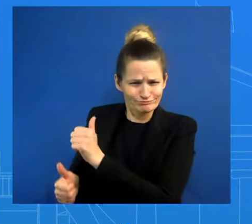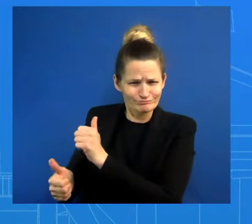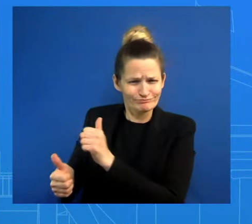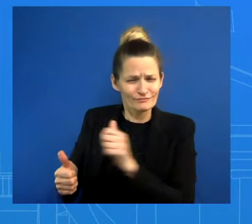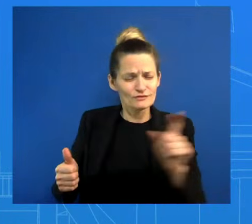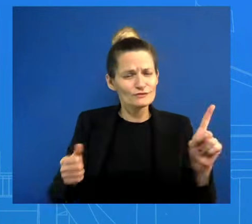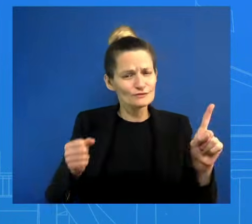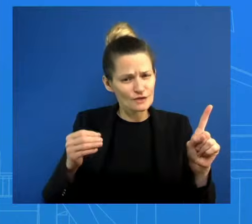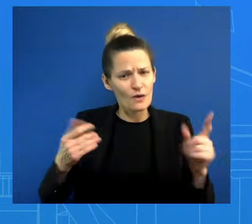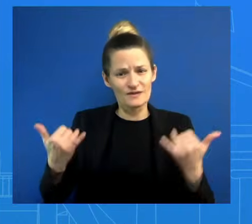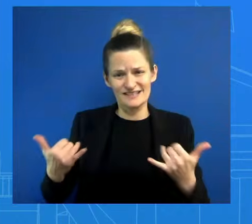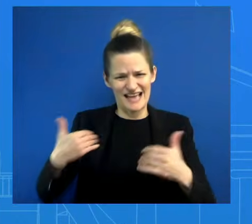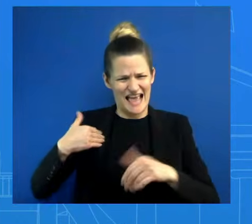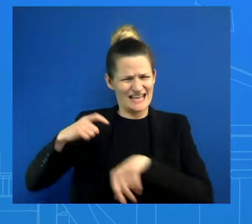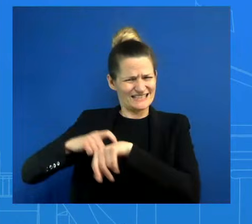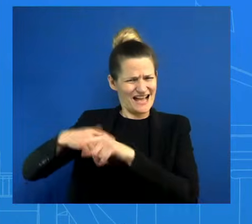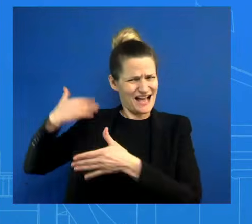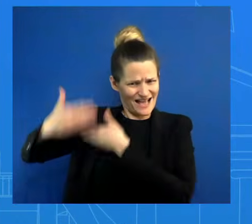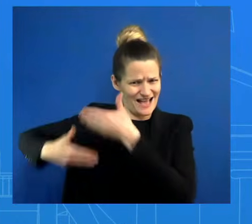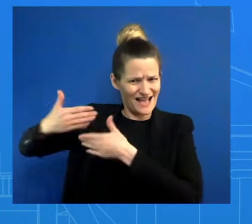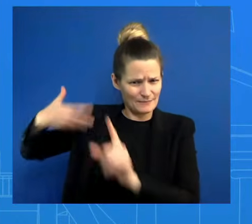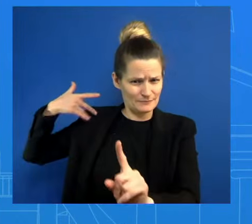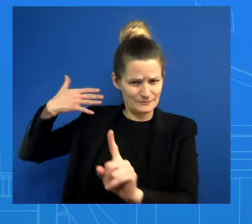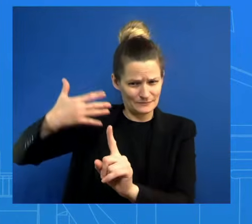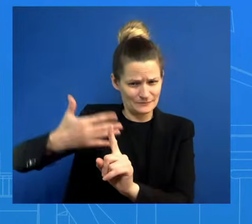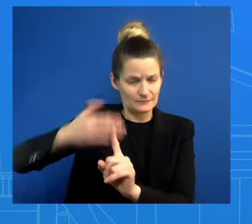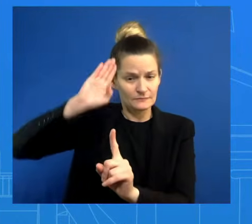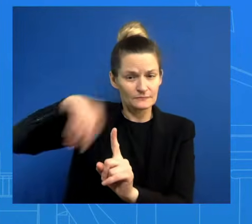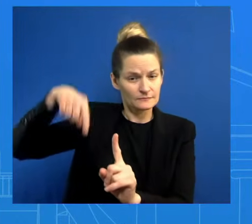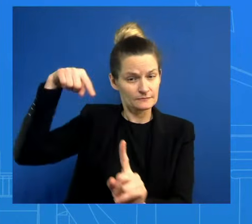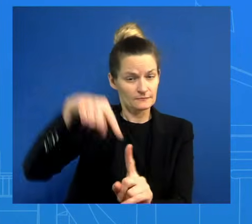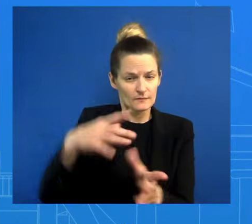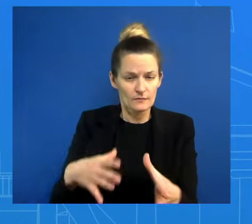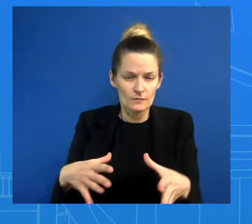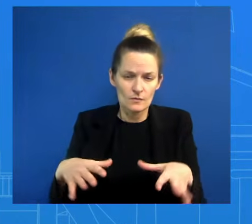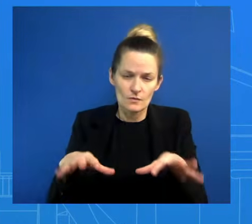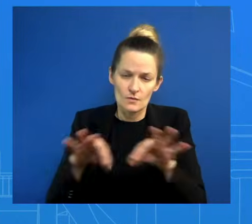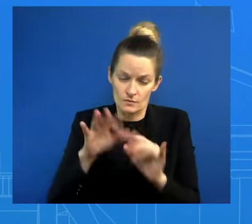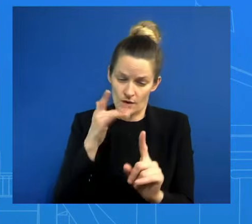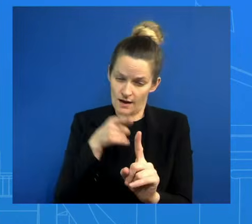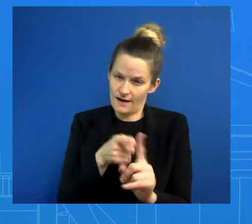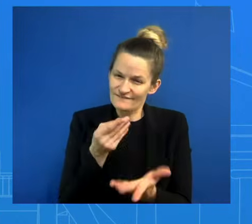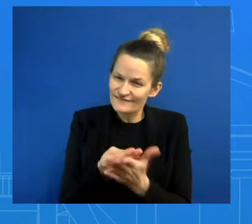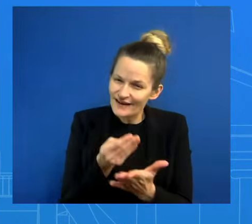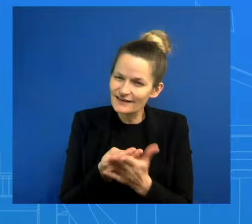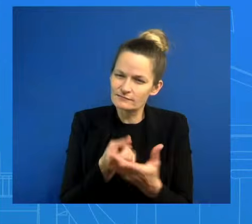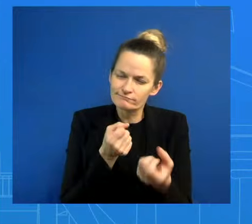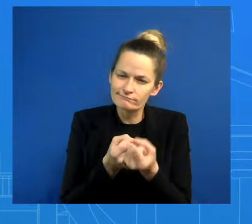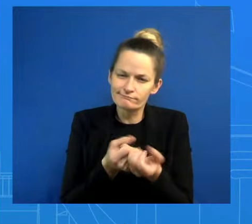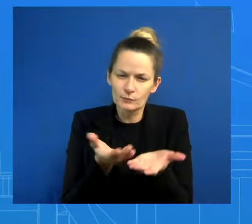that the American people need. When you think about public health, public education, our national security, these are all incredibly important,